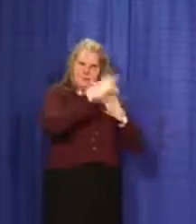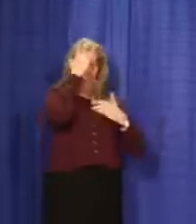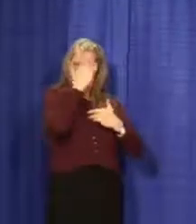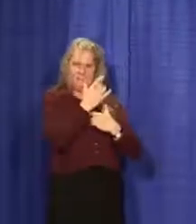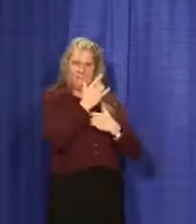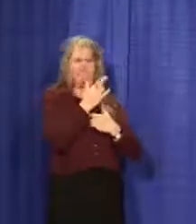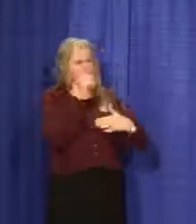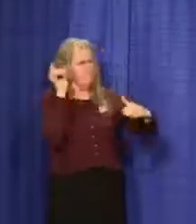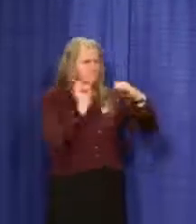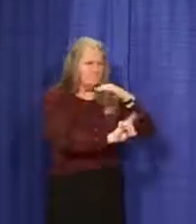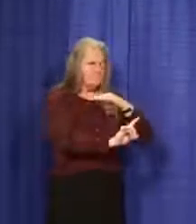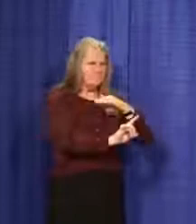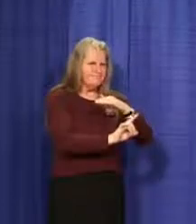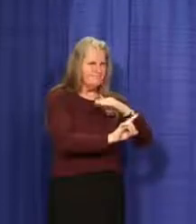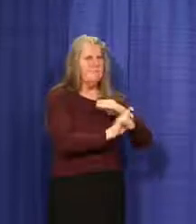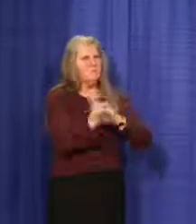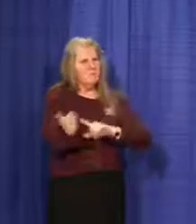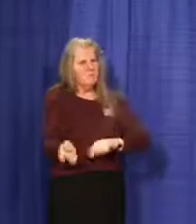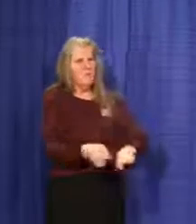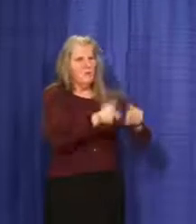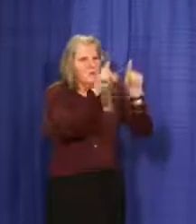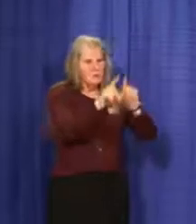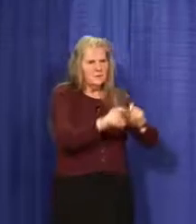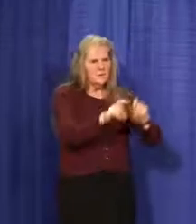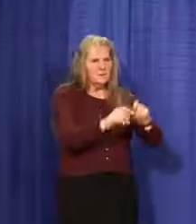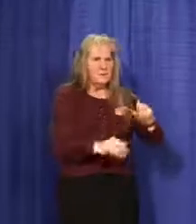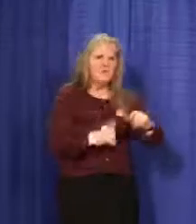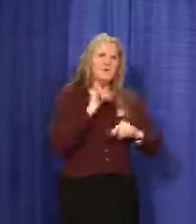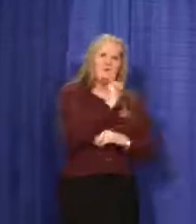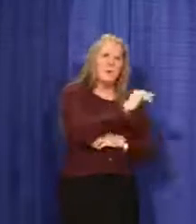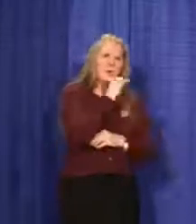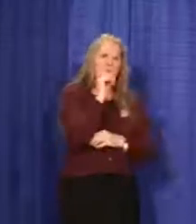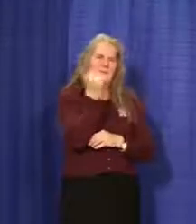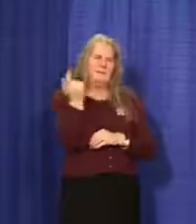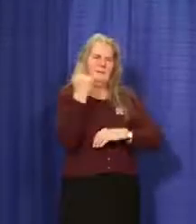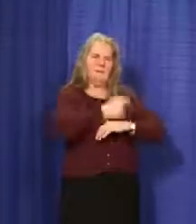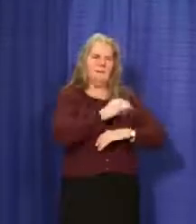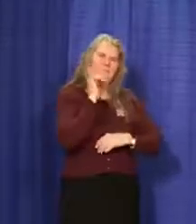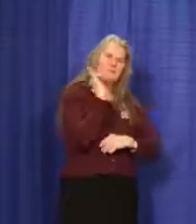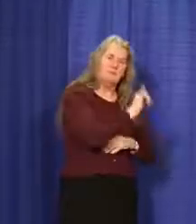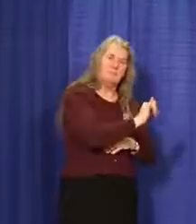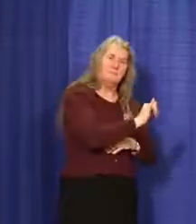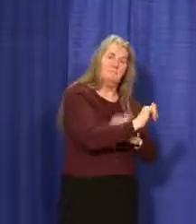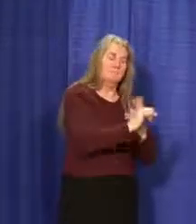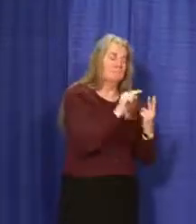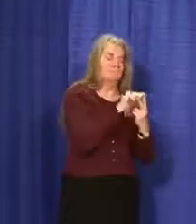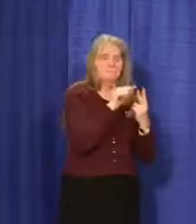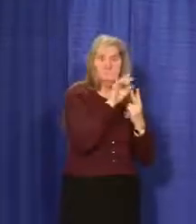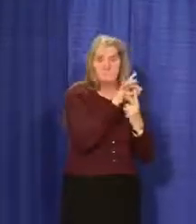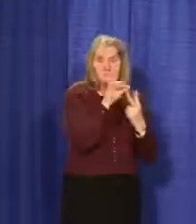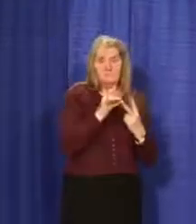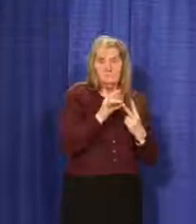In these cases, self isolate and either test or do the full ten days of self isolation.